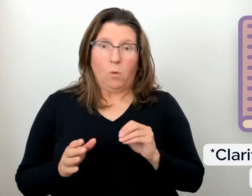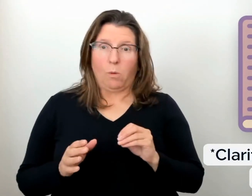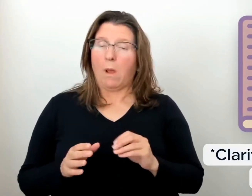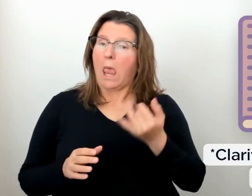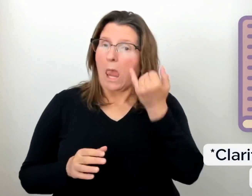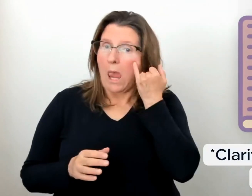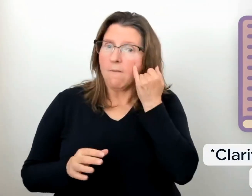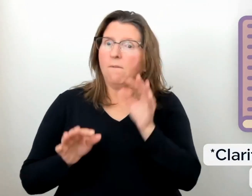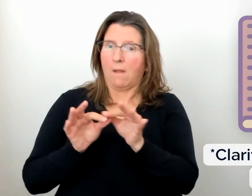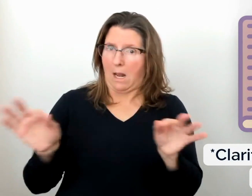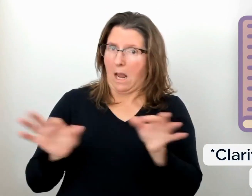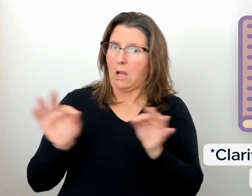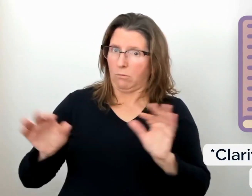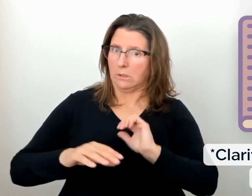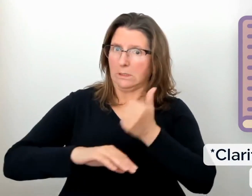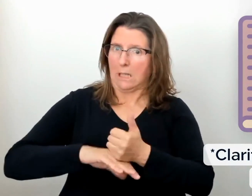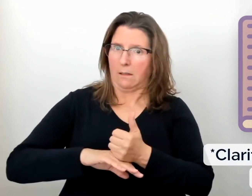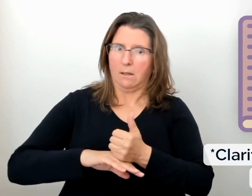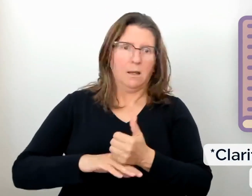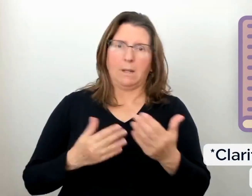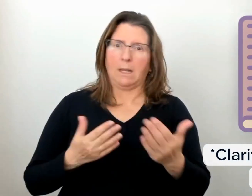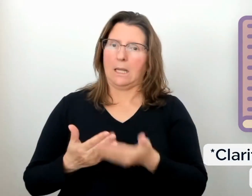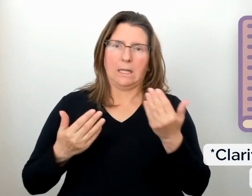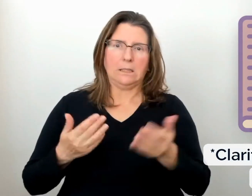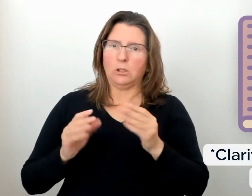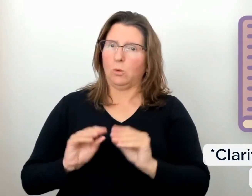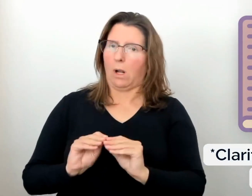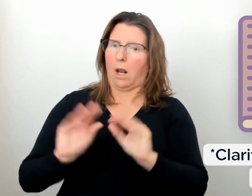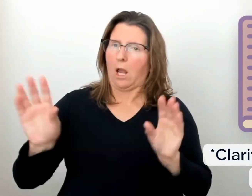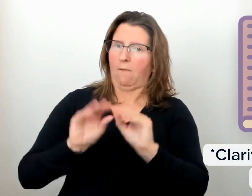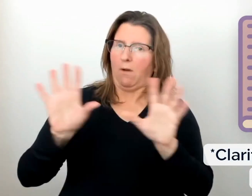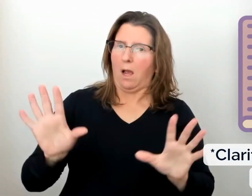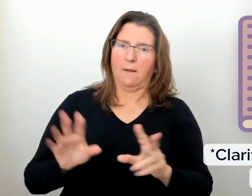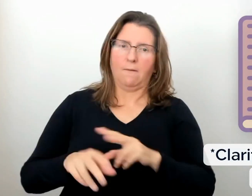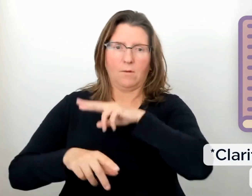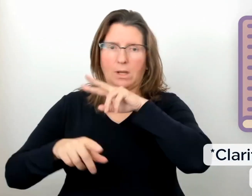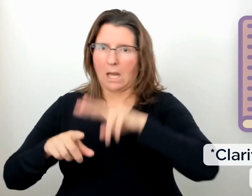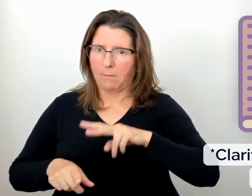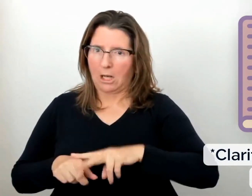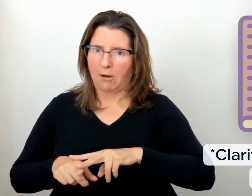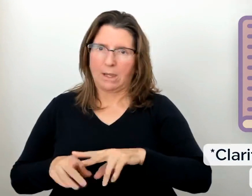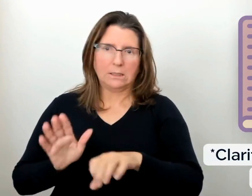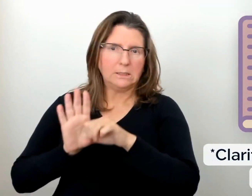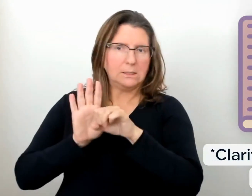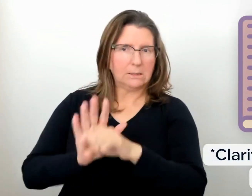So, if the child has age-appropriate language, then it's easy to clarify vocabulary and symbols.